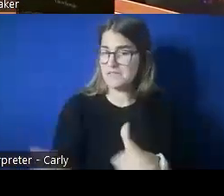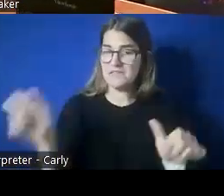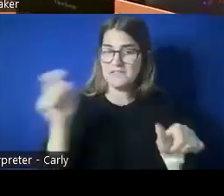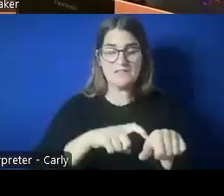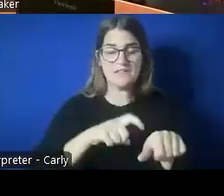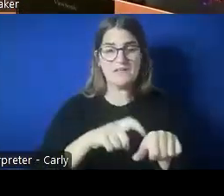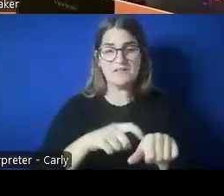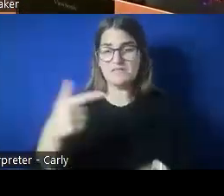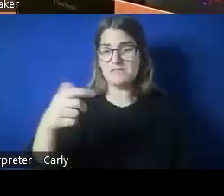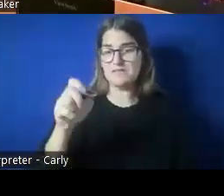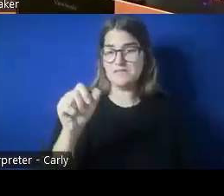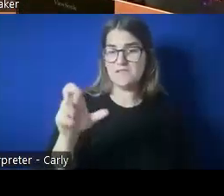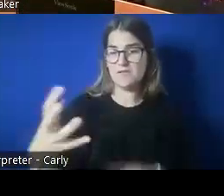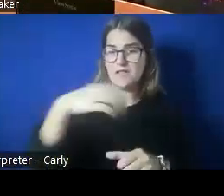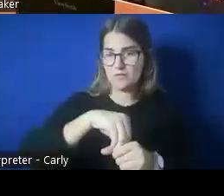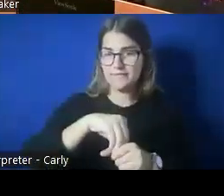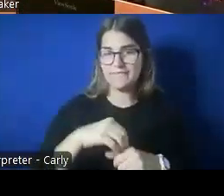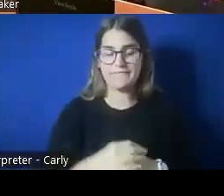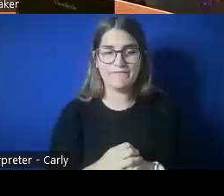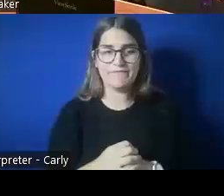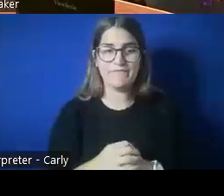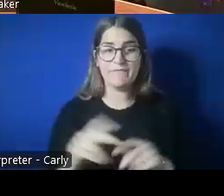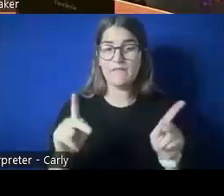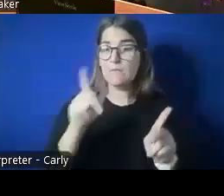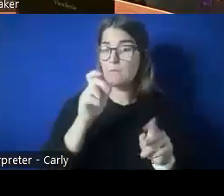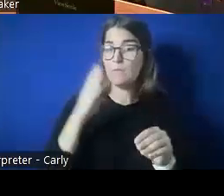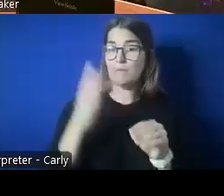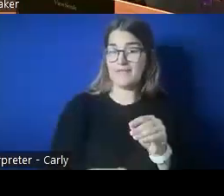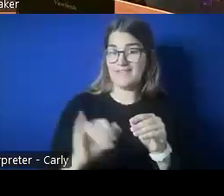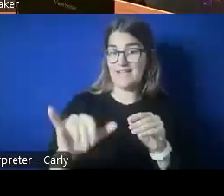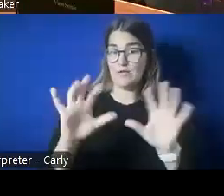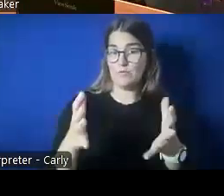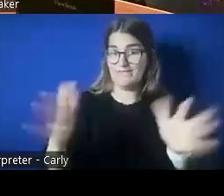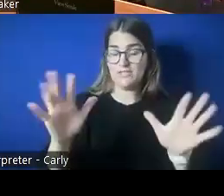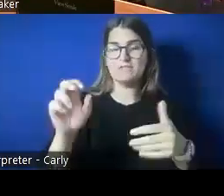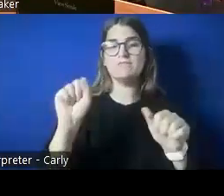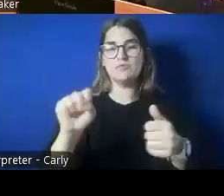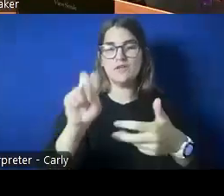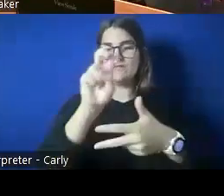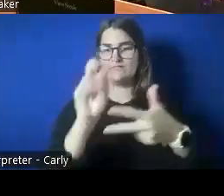inclusive for people who have completed that group there is two other groups that are women